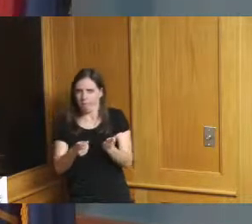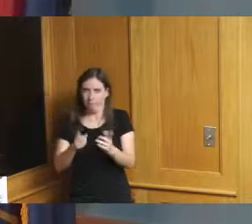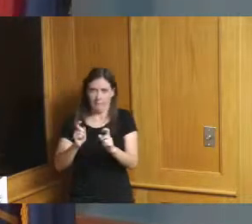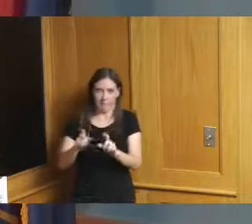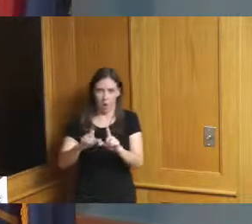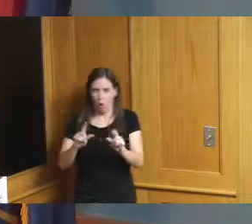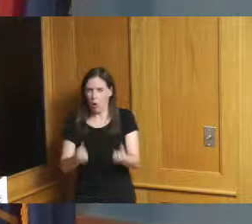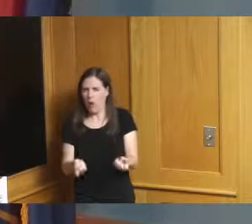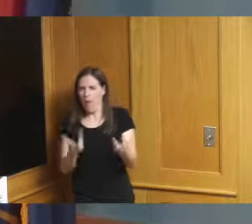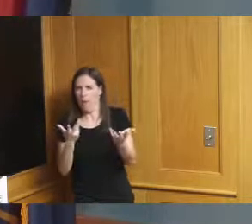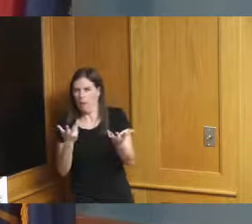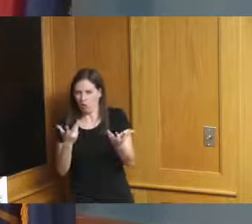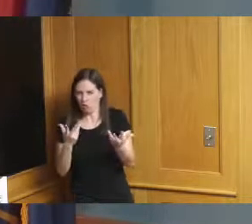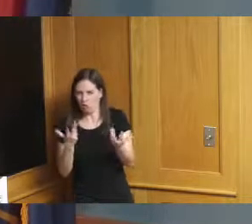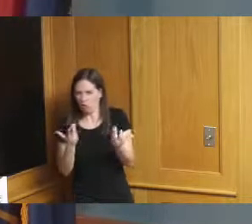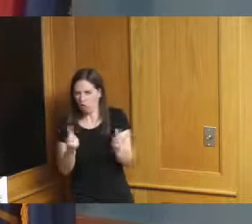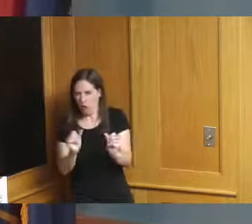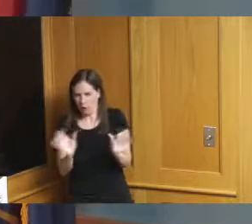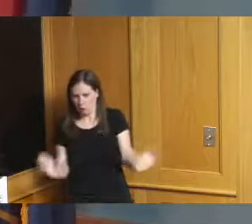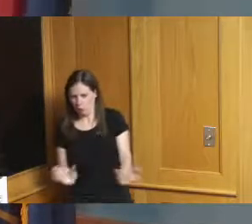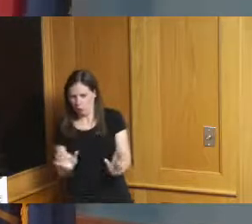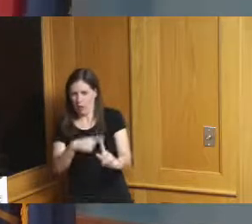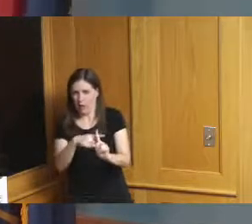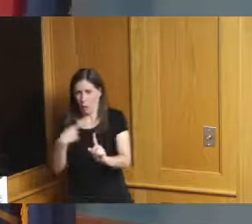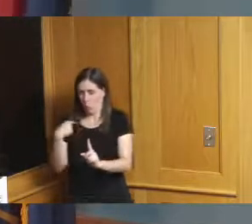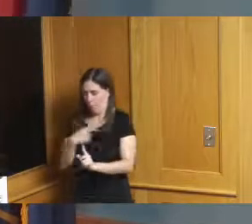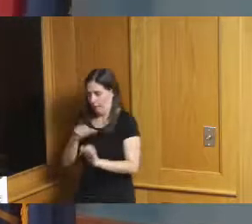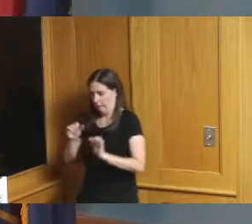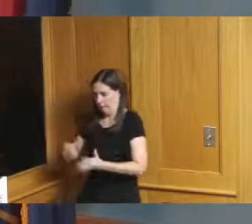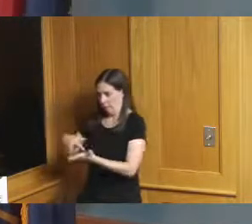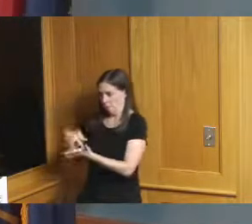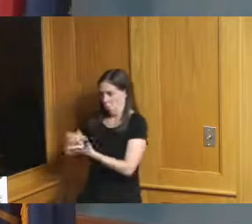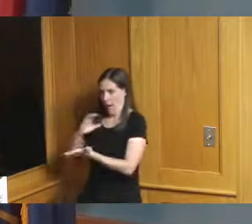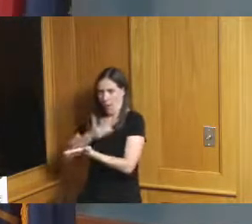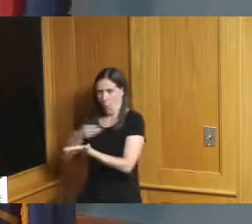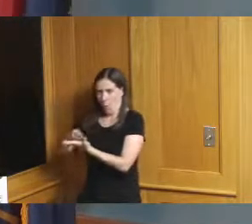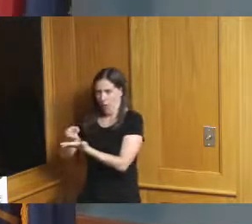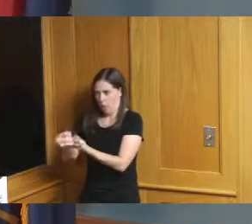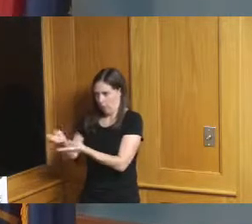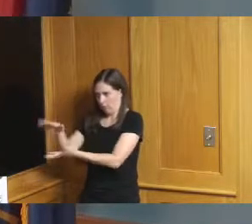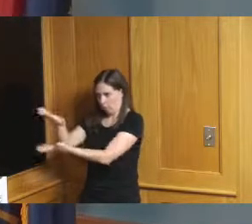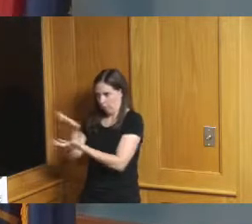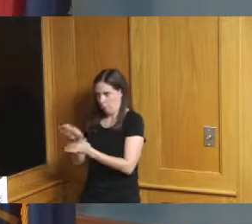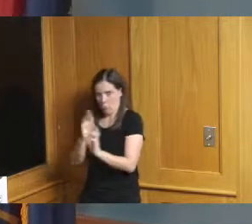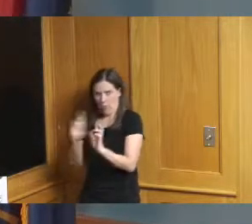uh with and so what we can afford and like you say we can't afford and my understanding as a monday